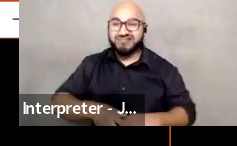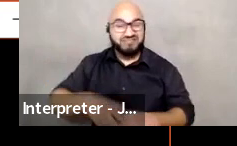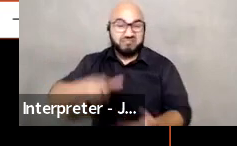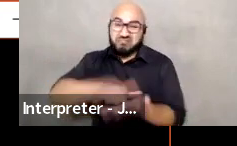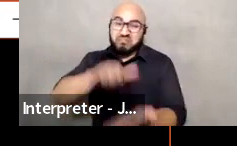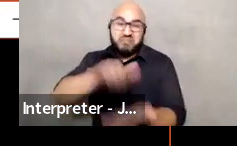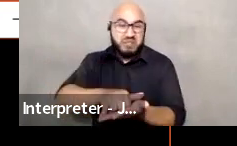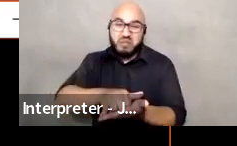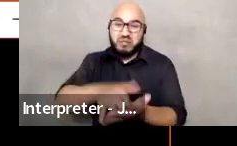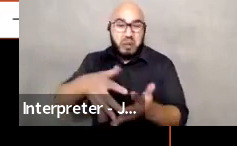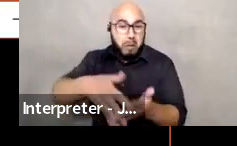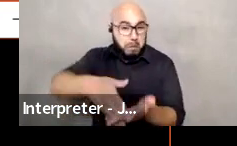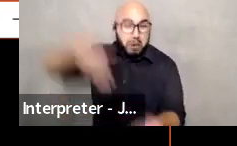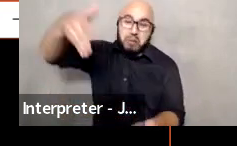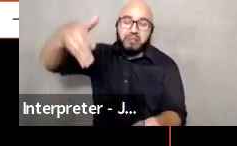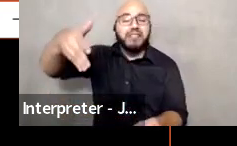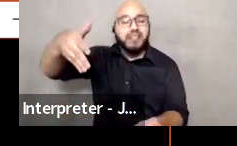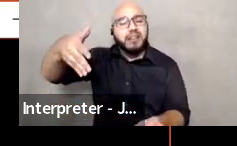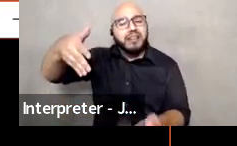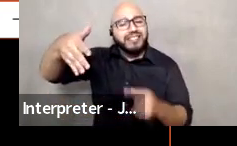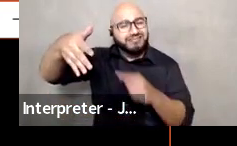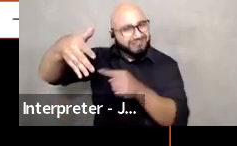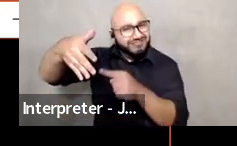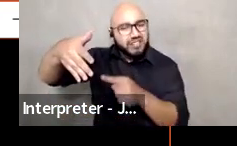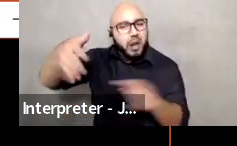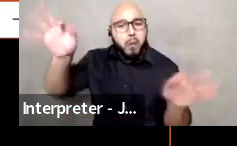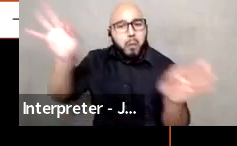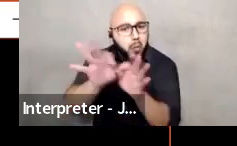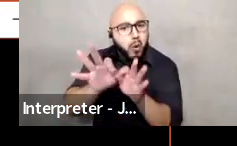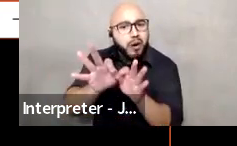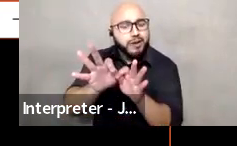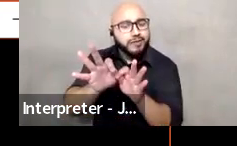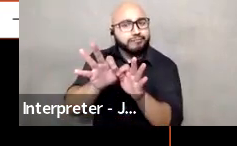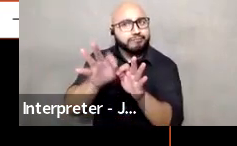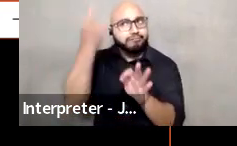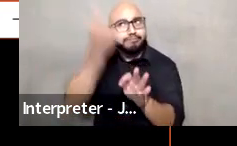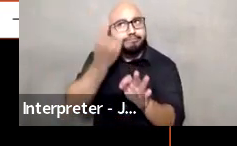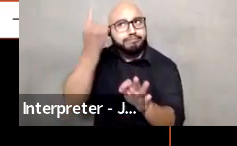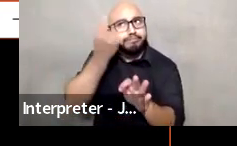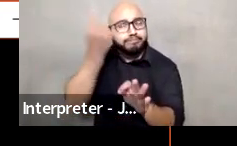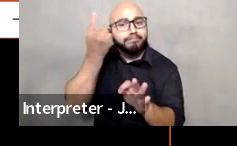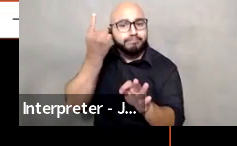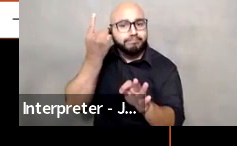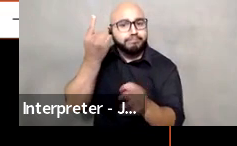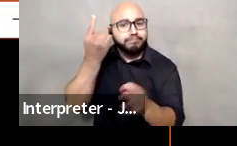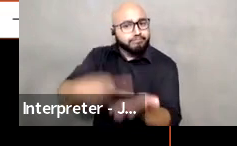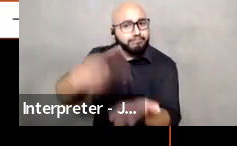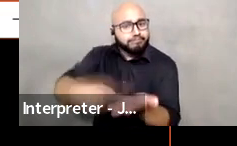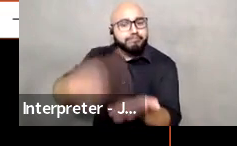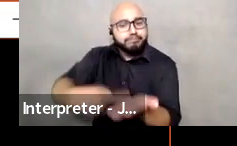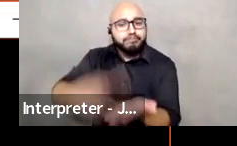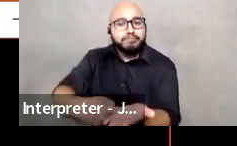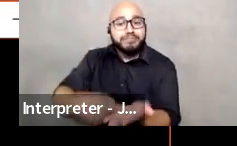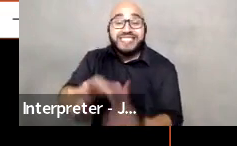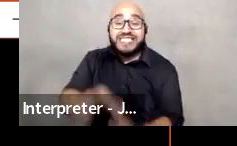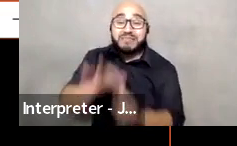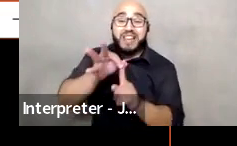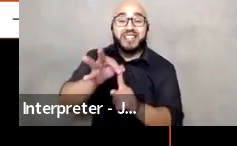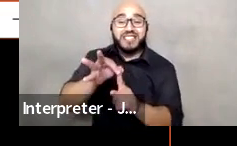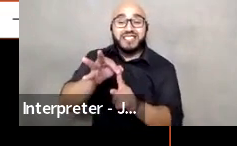And I think. That's an important. Point. To to raise here. Especially when we talk. About the history of race and racism.